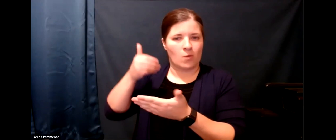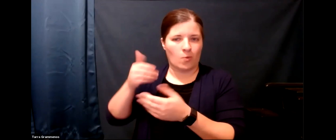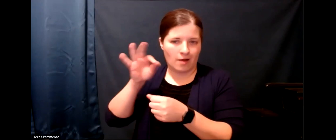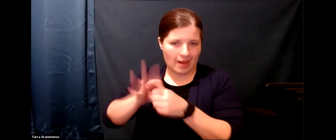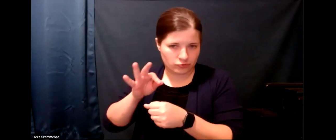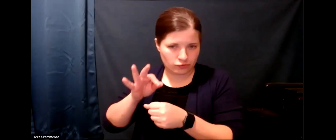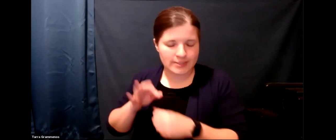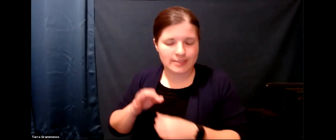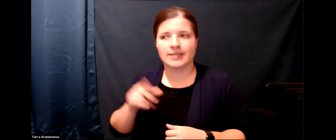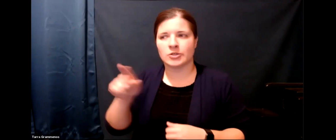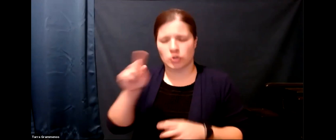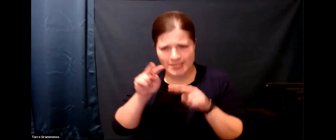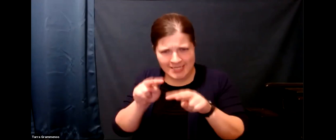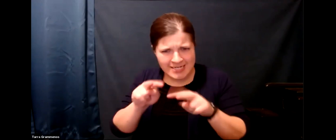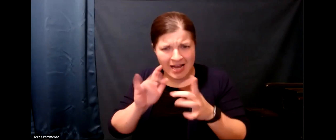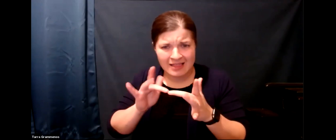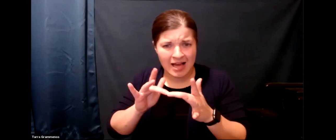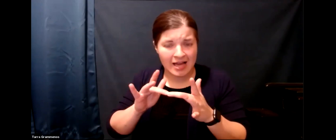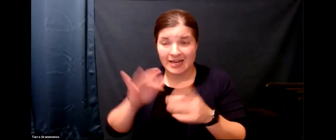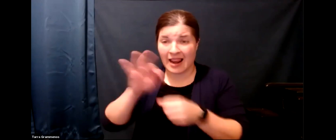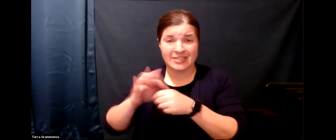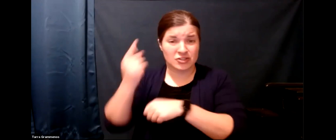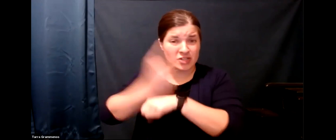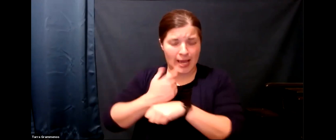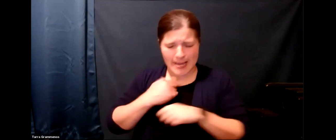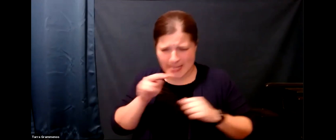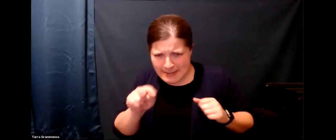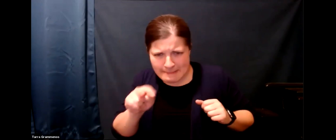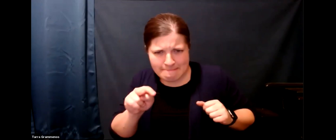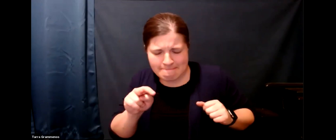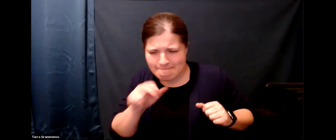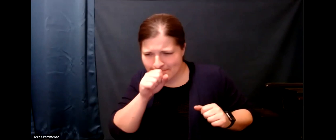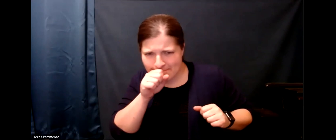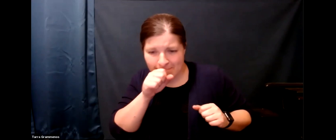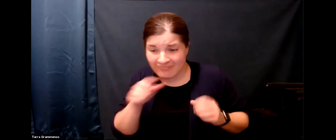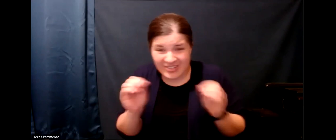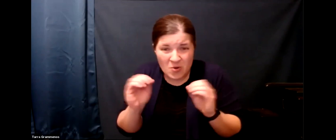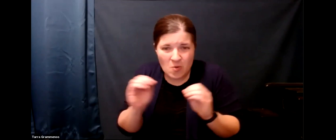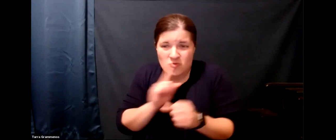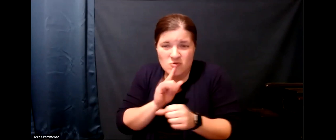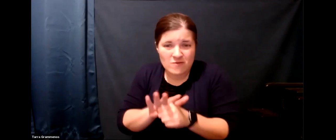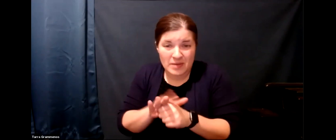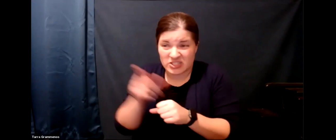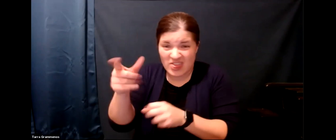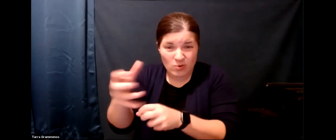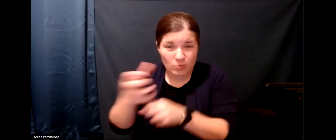And then you're looking and you're looking, and on Election Day itself, there's no confirmation that they received it or processed it and maybe you're getting